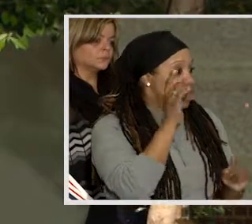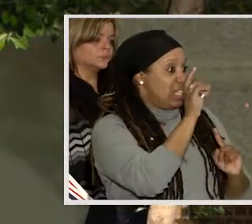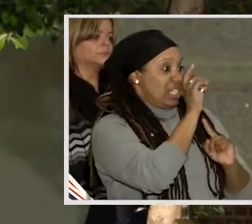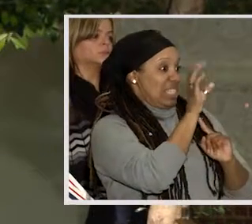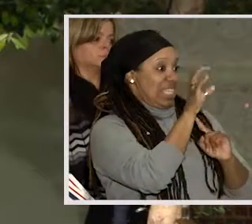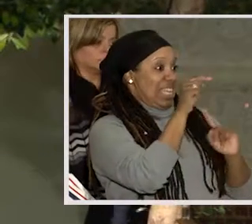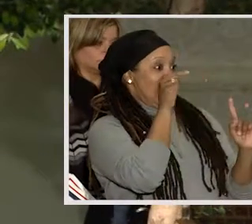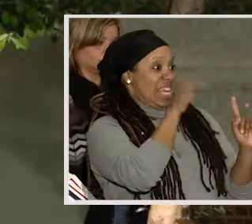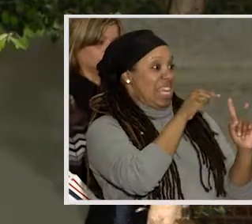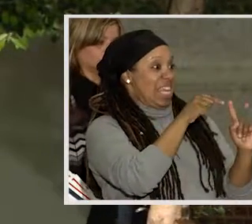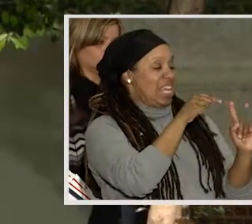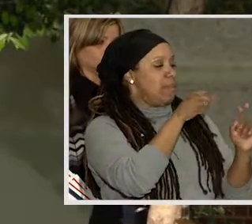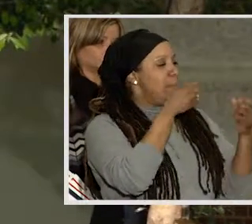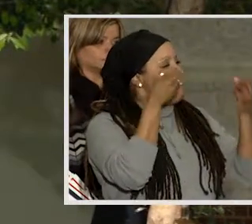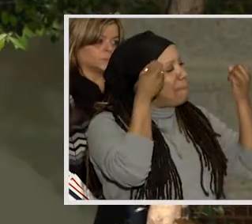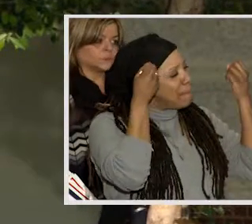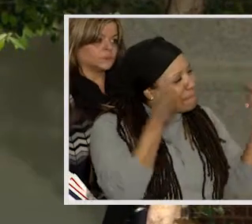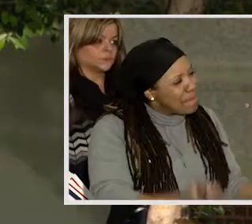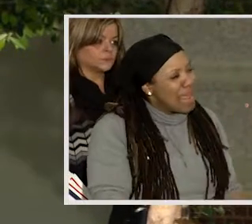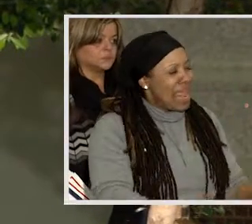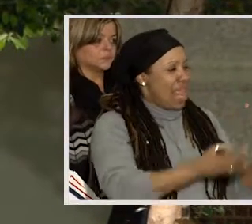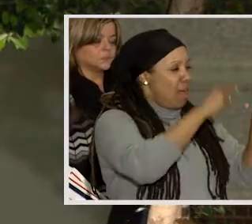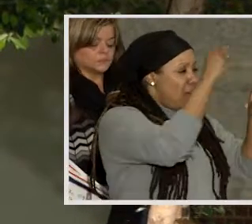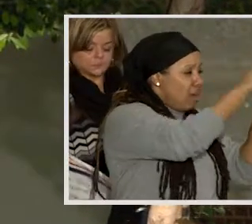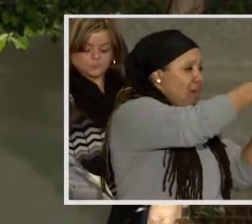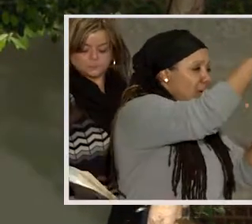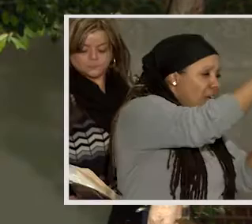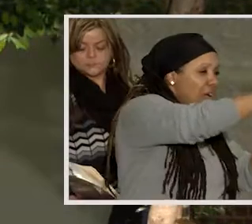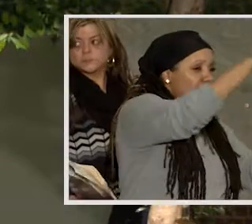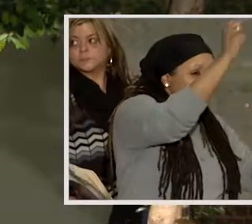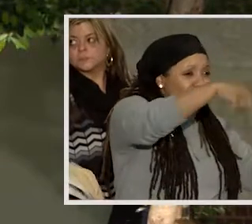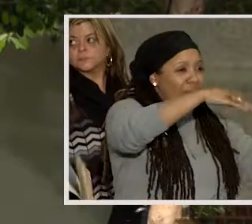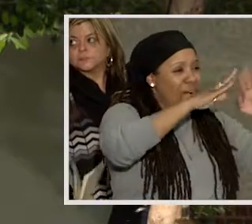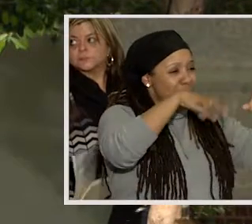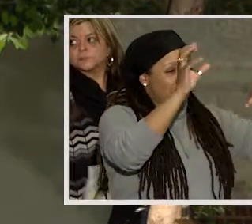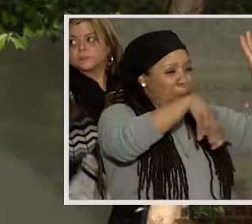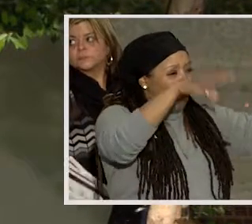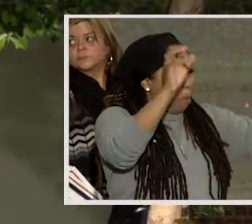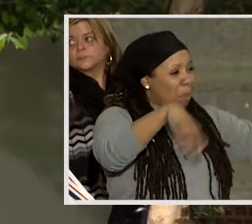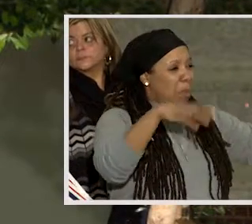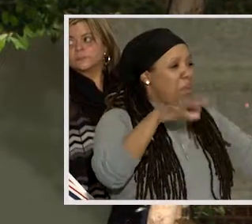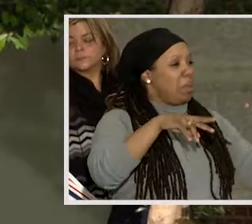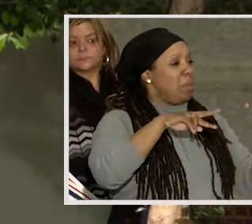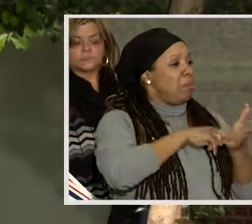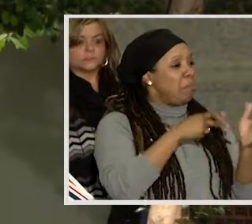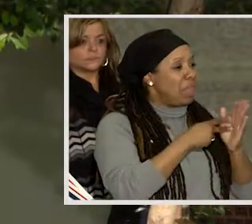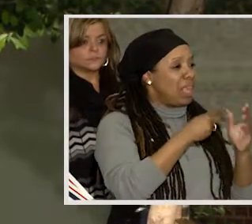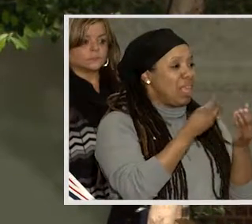HOUSING TO DEVELOP AFFORDABLE HOUSING FOR FOLKS BY THE CITY TAKING OVER THOSE PROPERTIES WITH US TO THE BEFORE THINGS GET